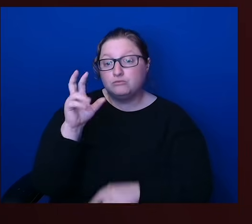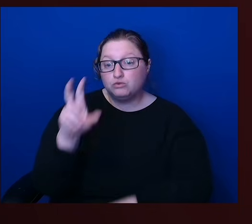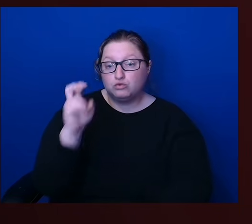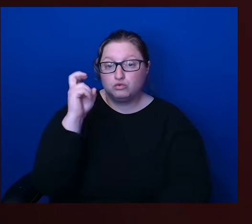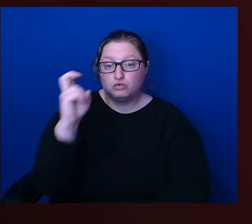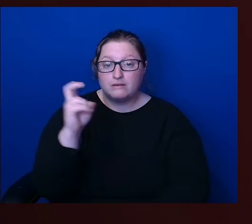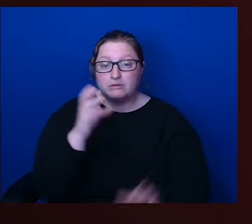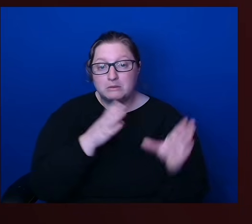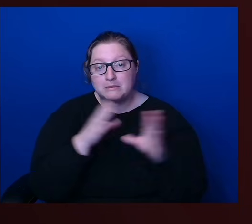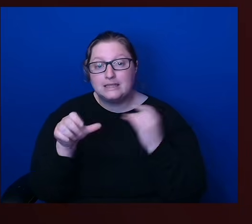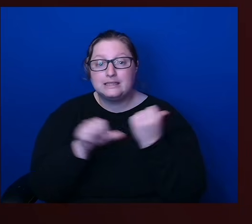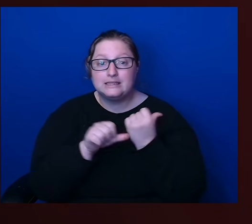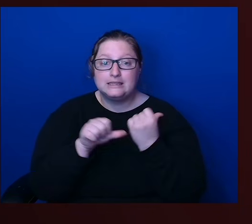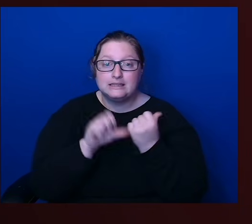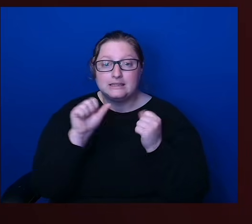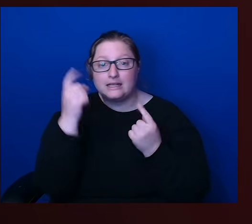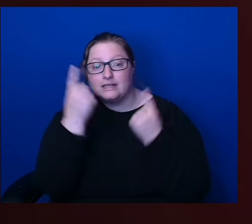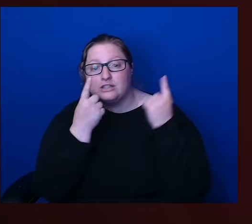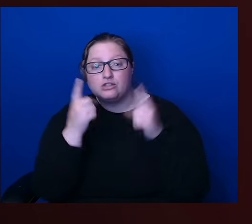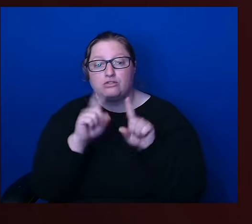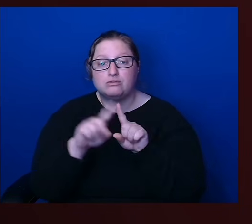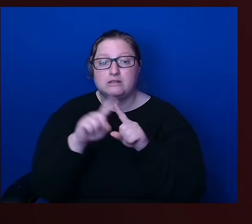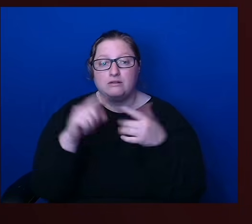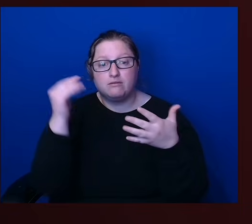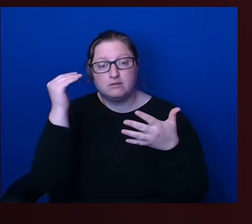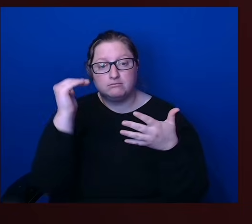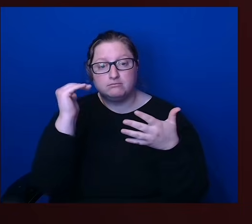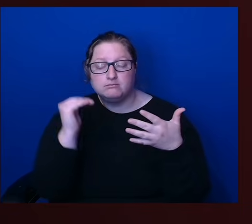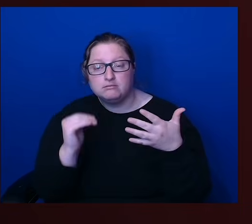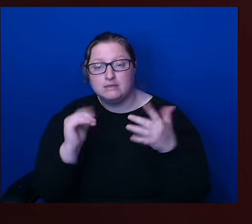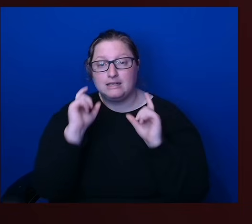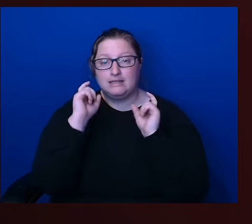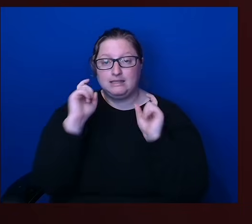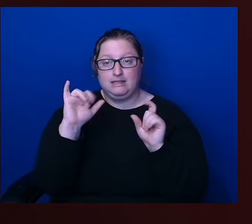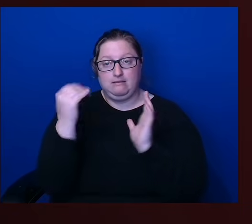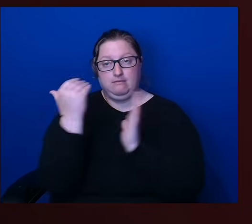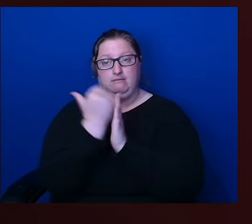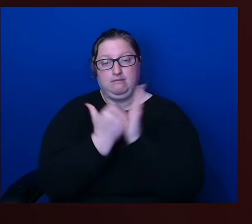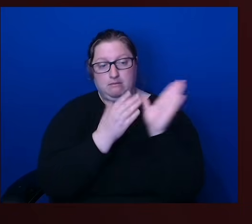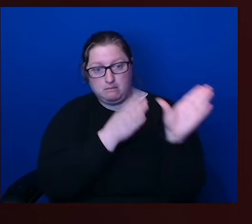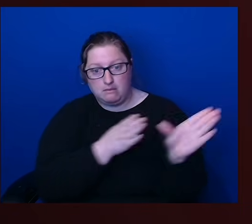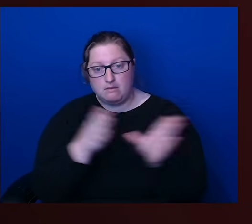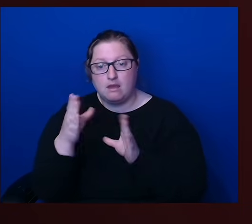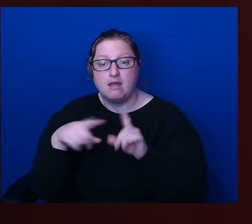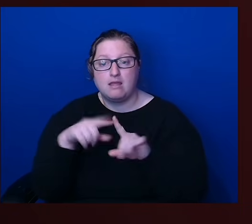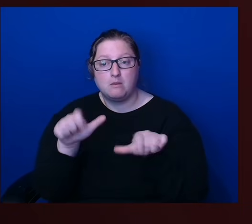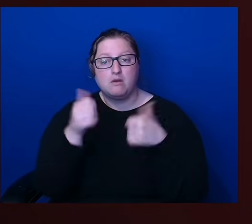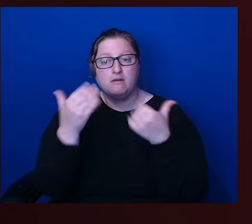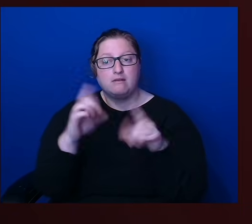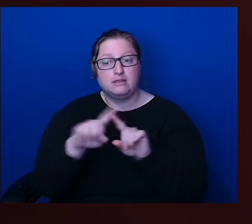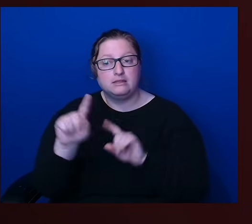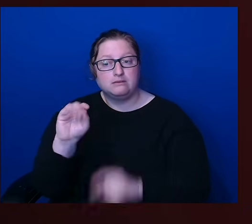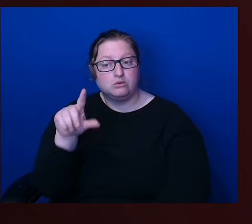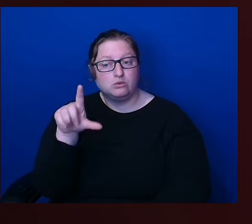Consider all these factors," give the itinerary, and then we're giving it a set of tools. I don't even know what those tools are.